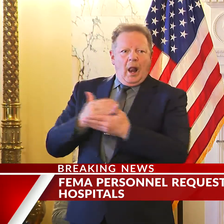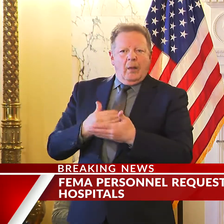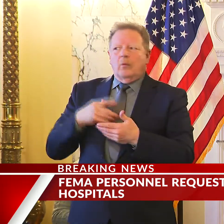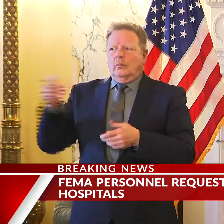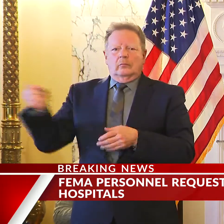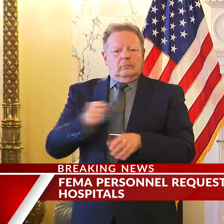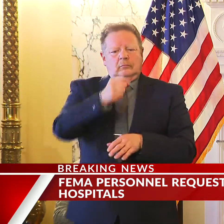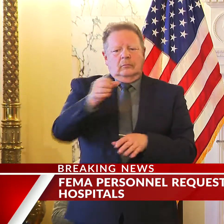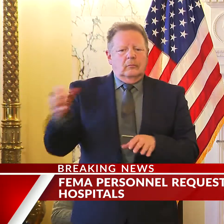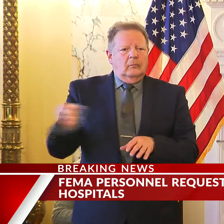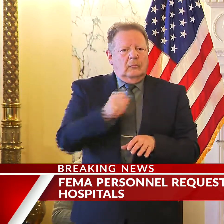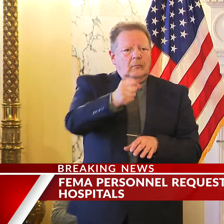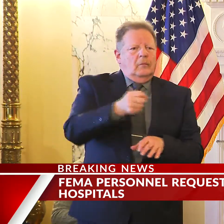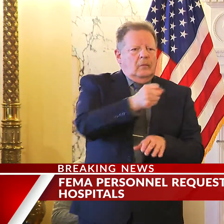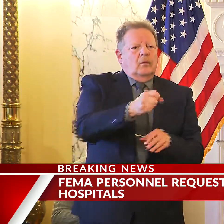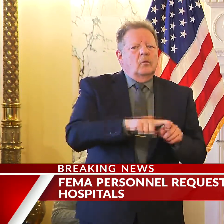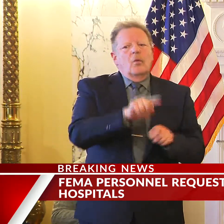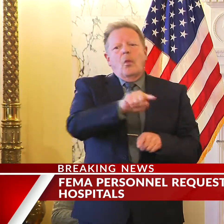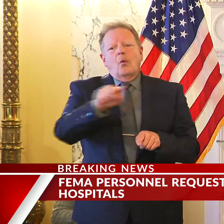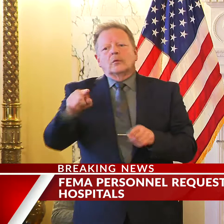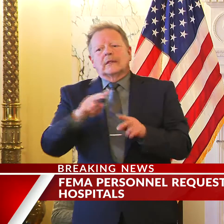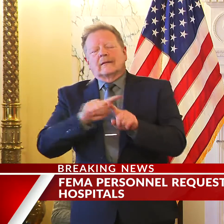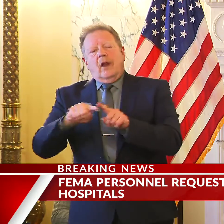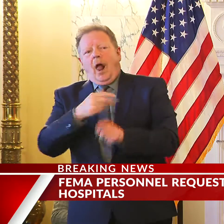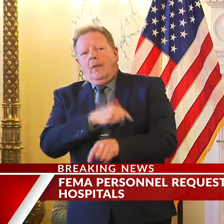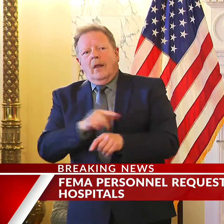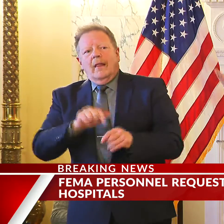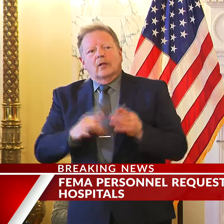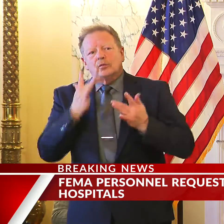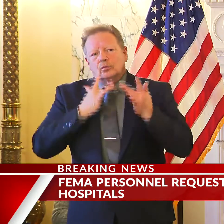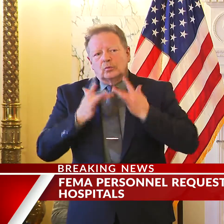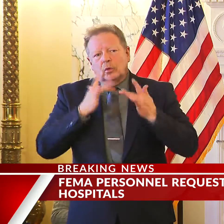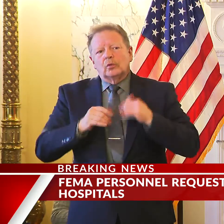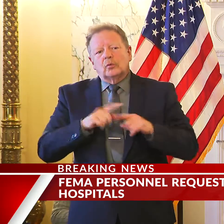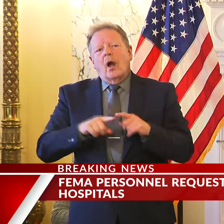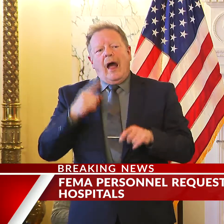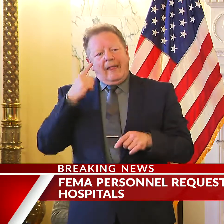HAVE, LEAST THAT'S THE MESSAGE I CUT THAT THE MORE AVAILABLE HELP THAT WE CAN PLUG INTO A